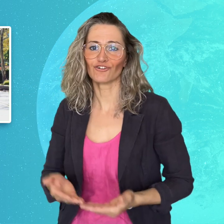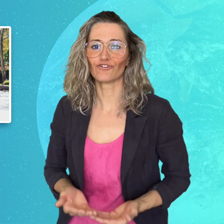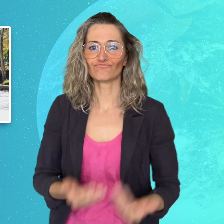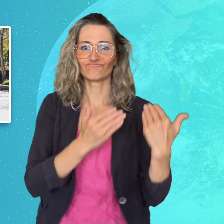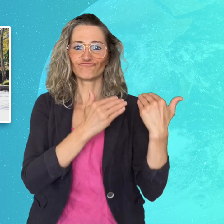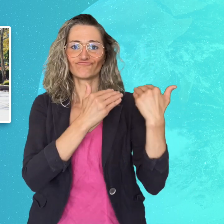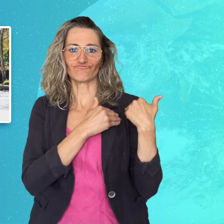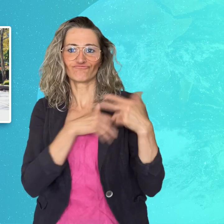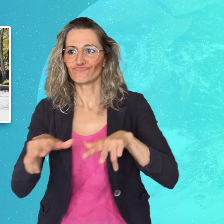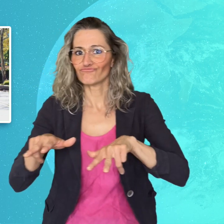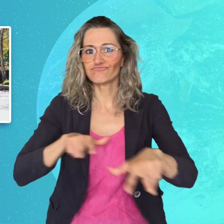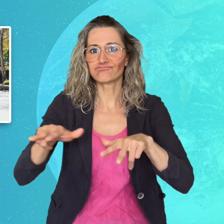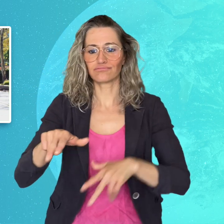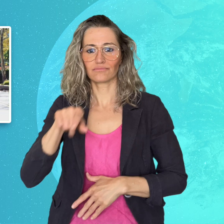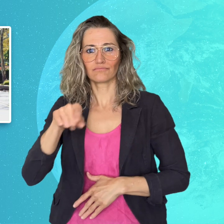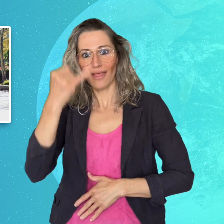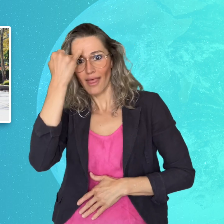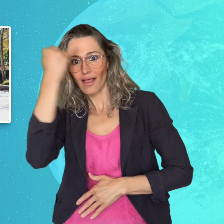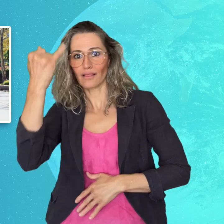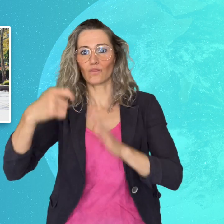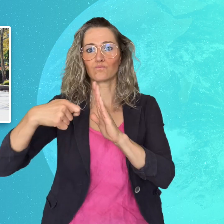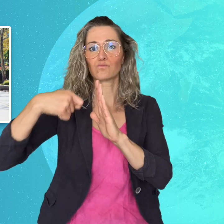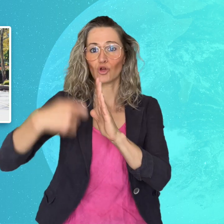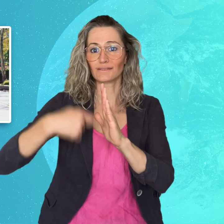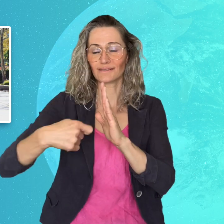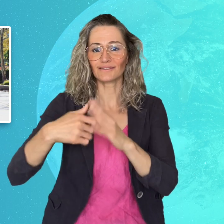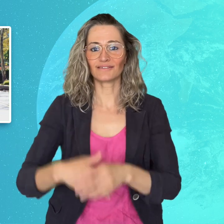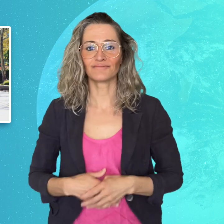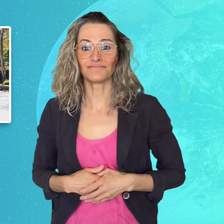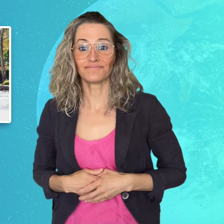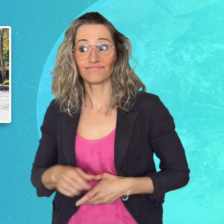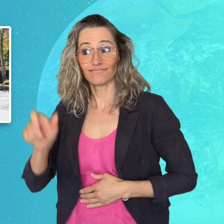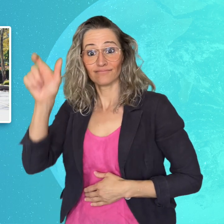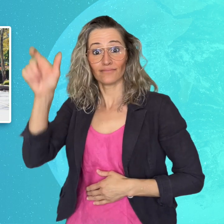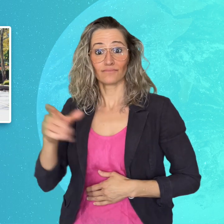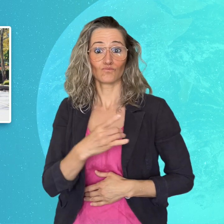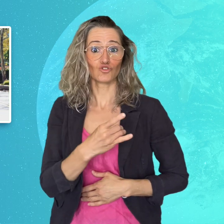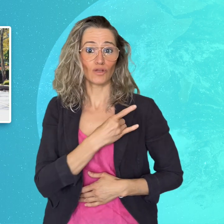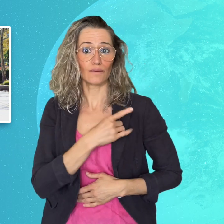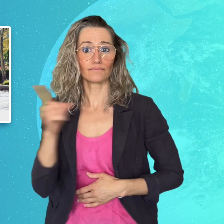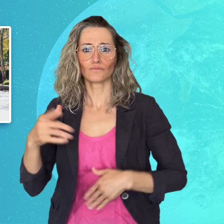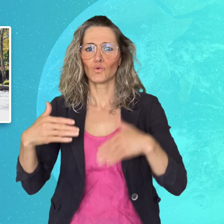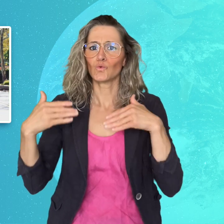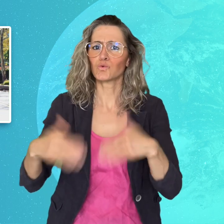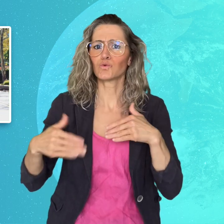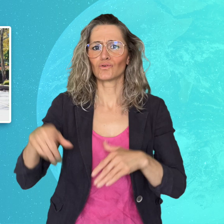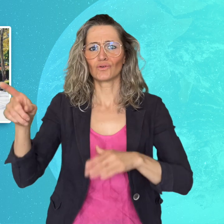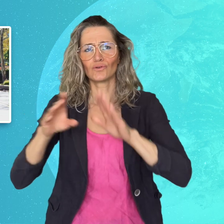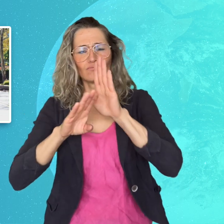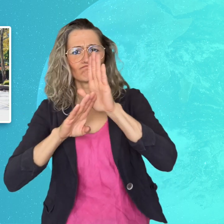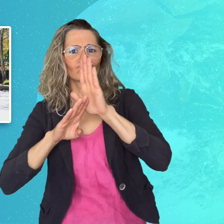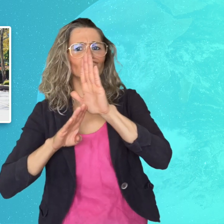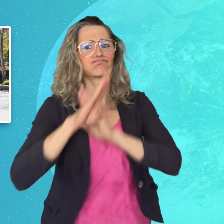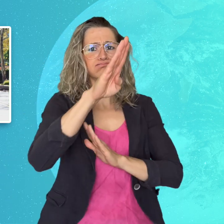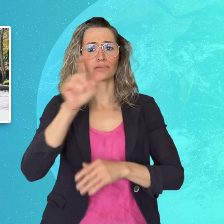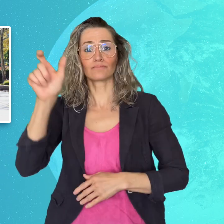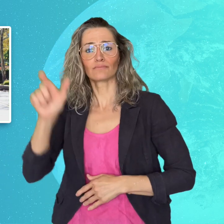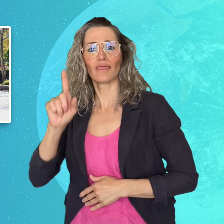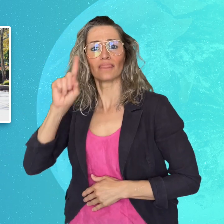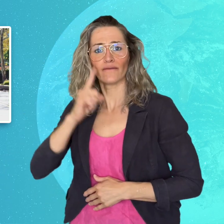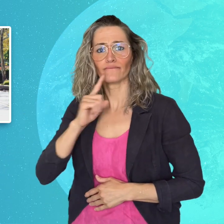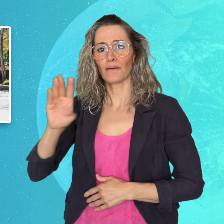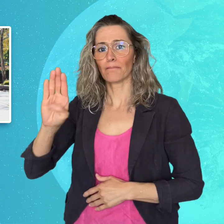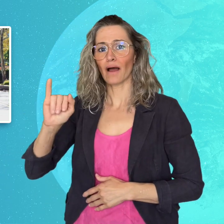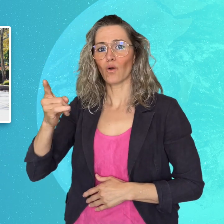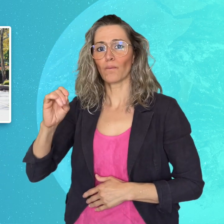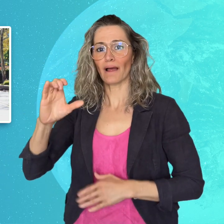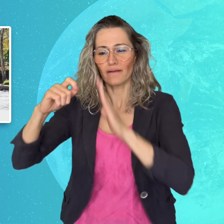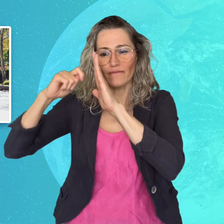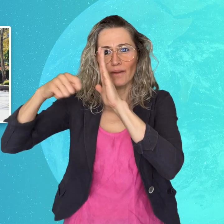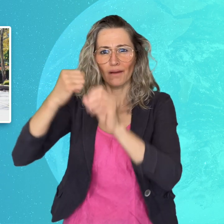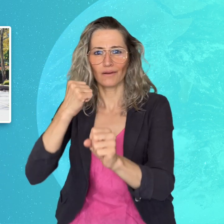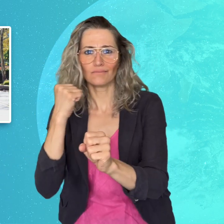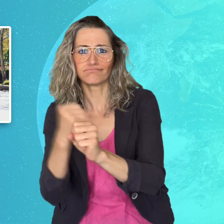is leading the project. Bryan is a successful Deaf BIPOC filmmaker,